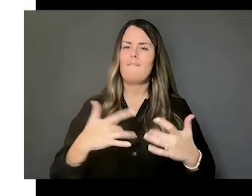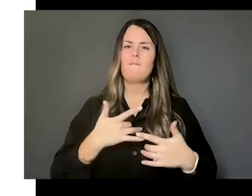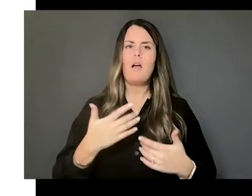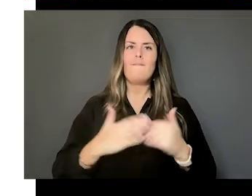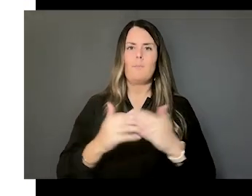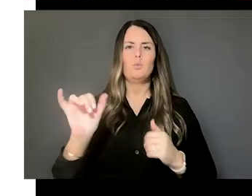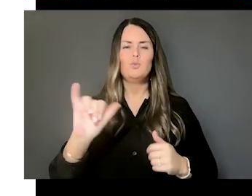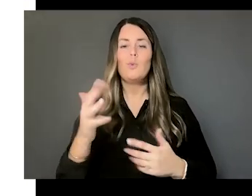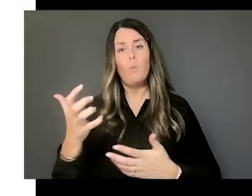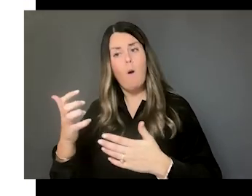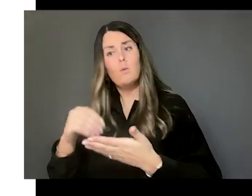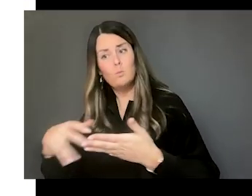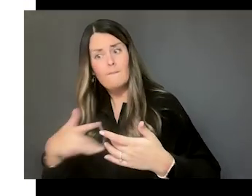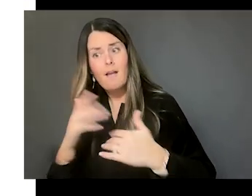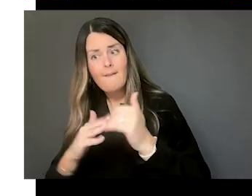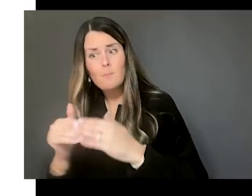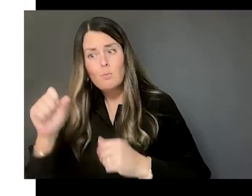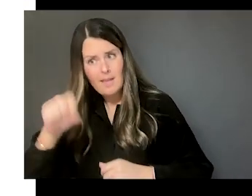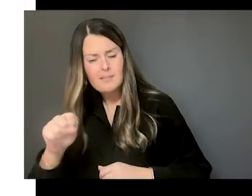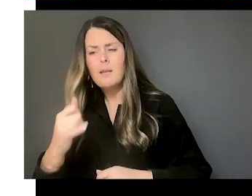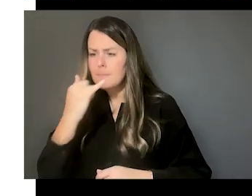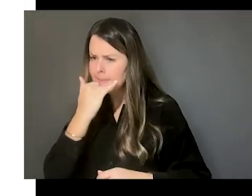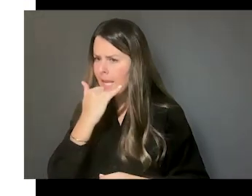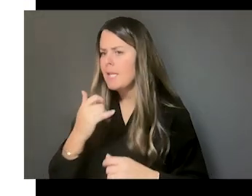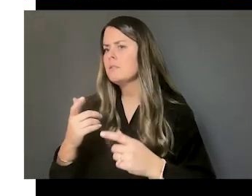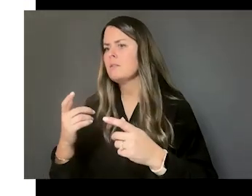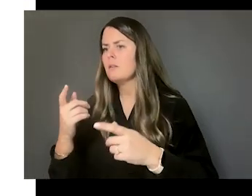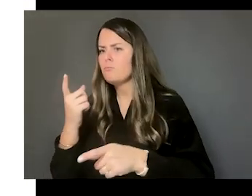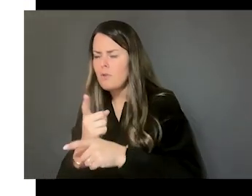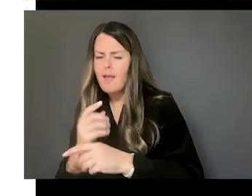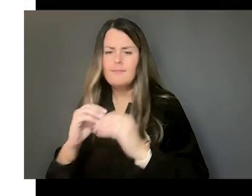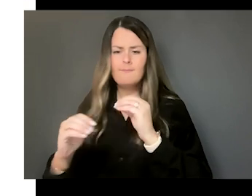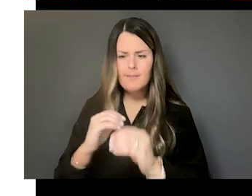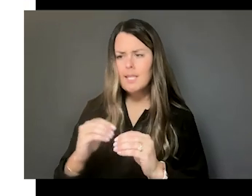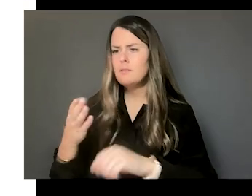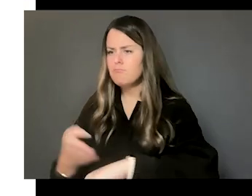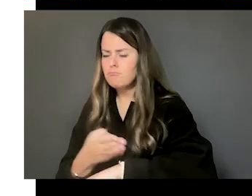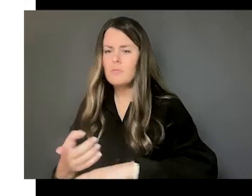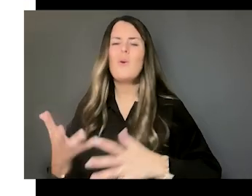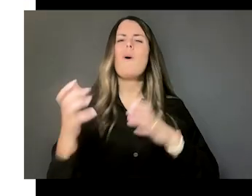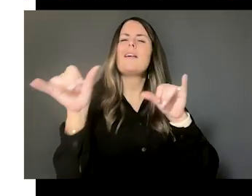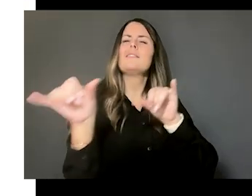Just as we want students to feel comfortable making mistakes, we want teachers to be able to do the same thing and feel comfortable